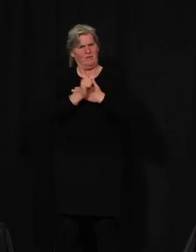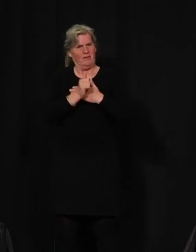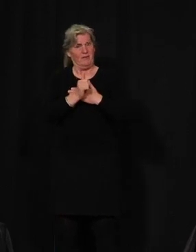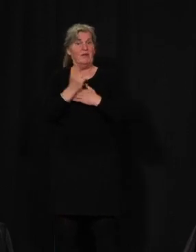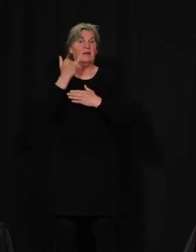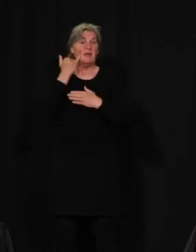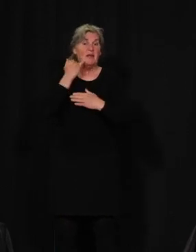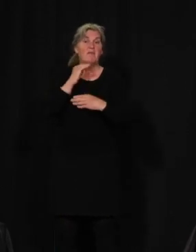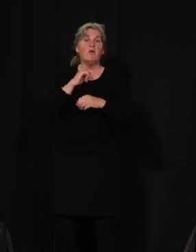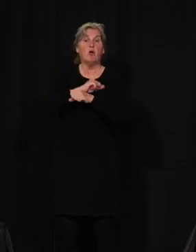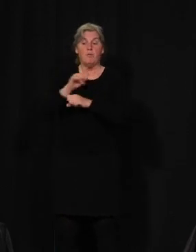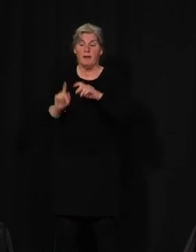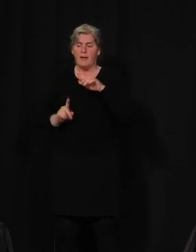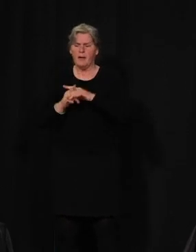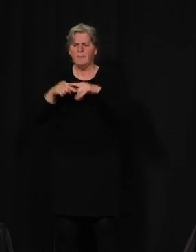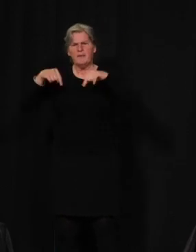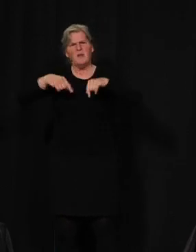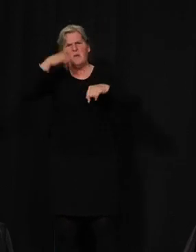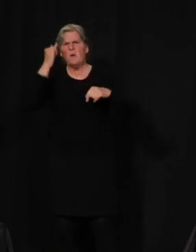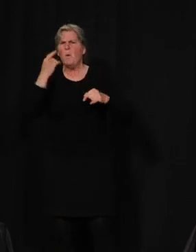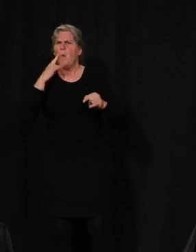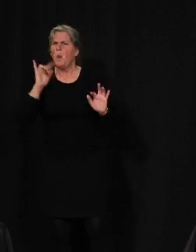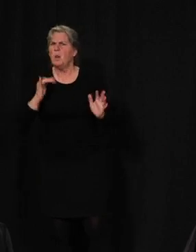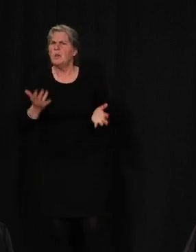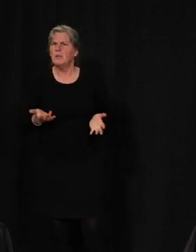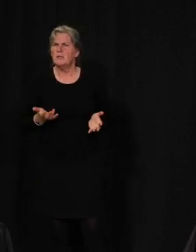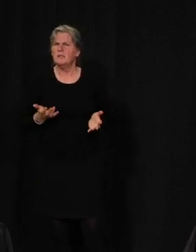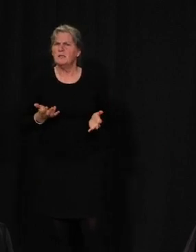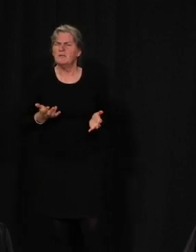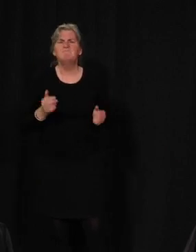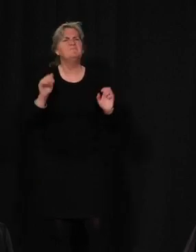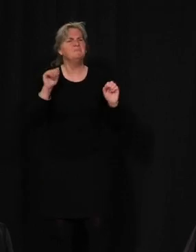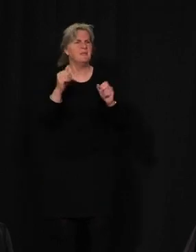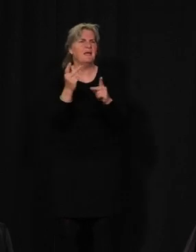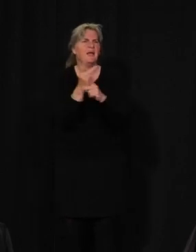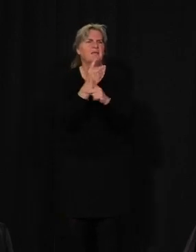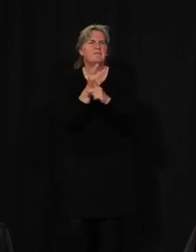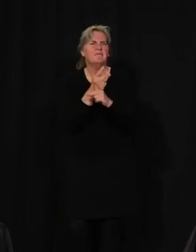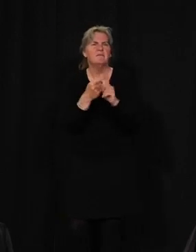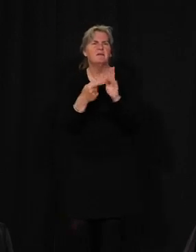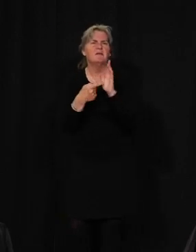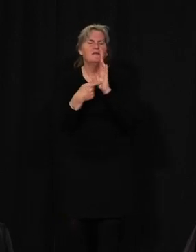in? We can do a little math. Apart from our more formal